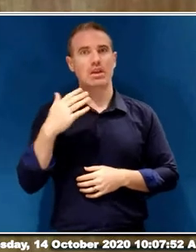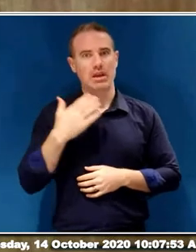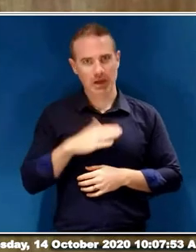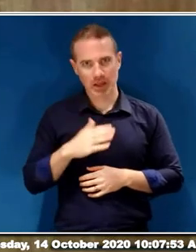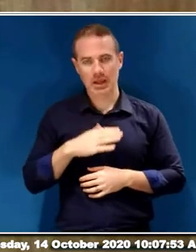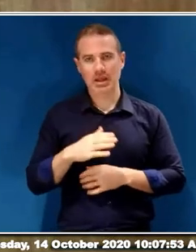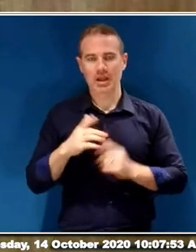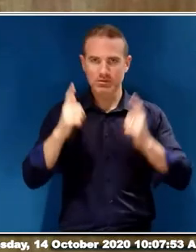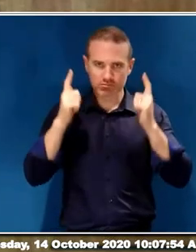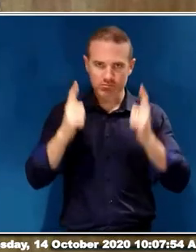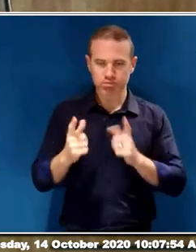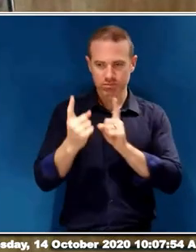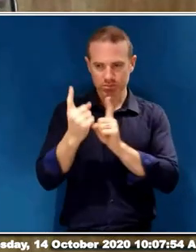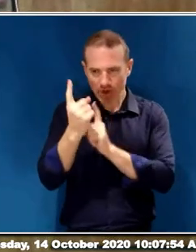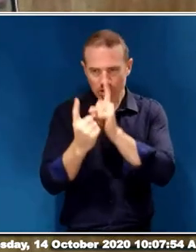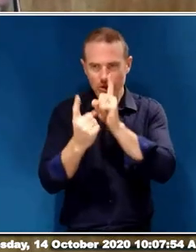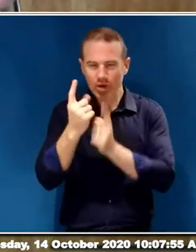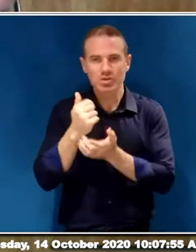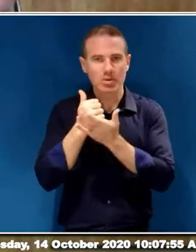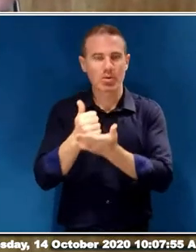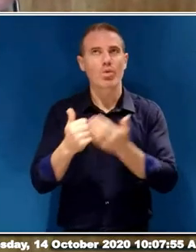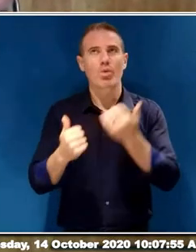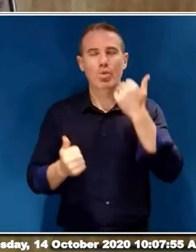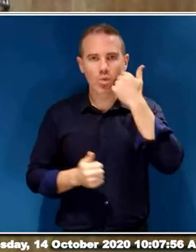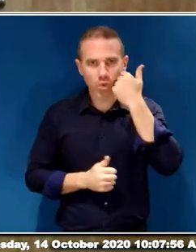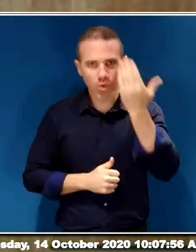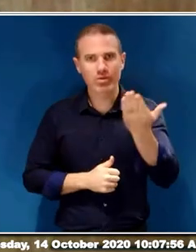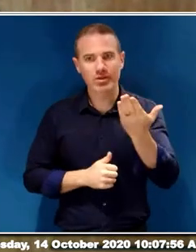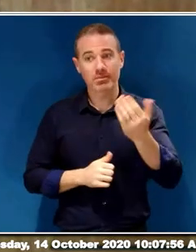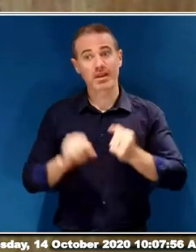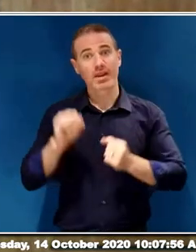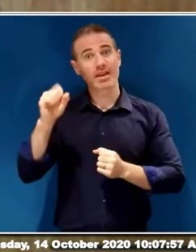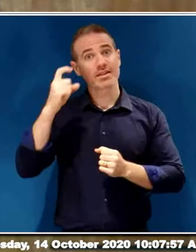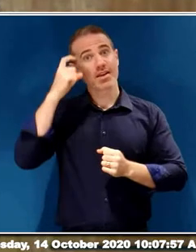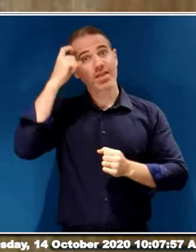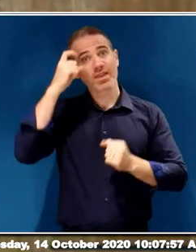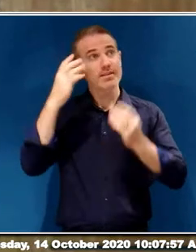He demonstrates rigid thinking and poor communication skills.